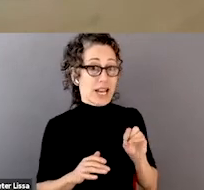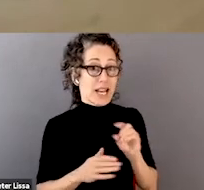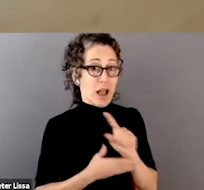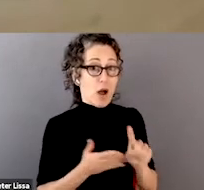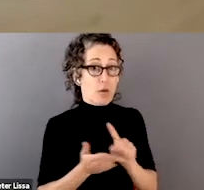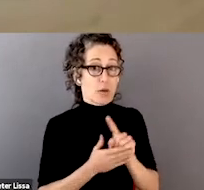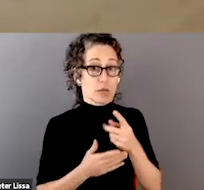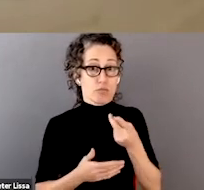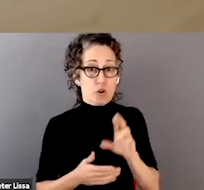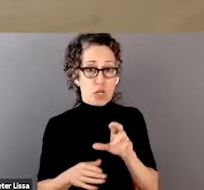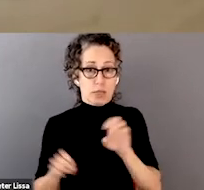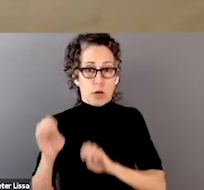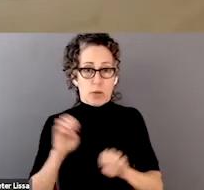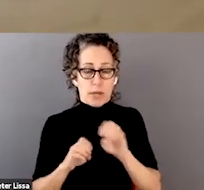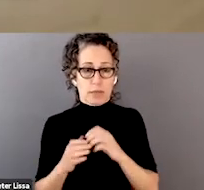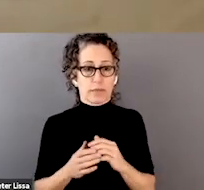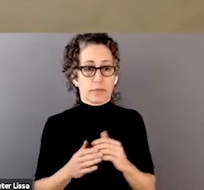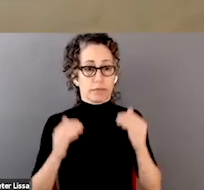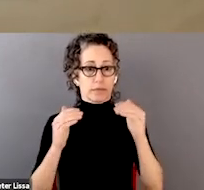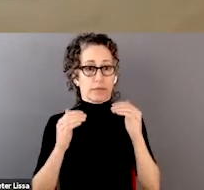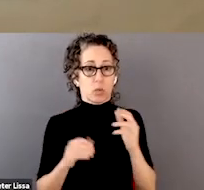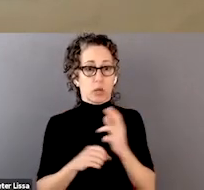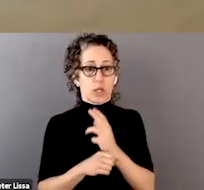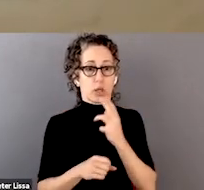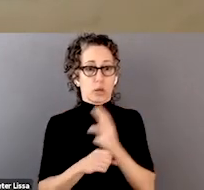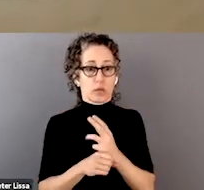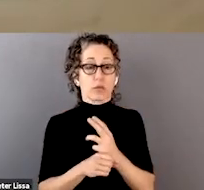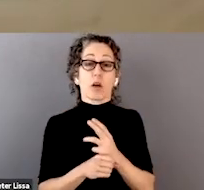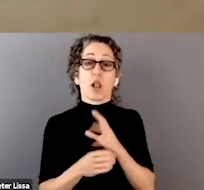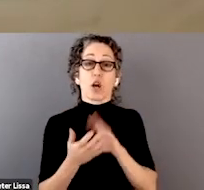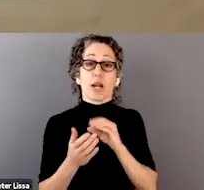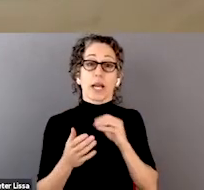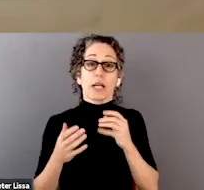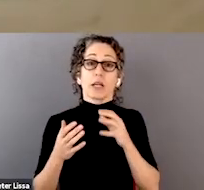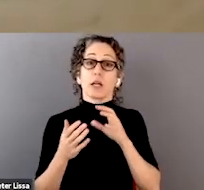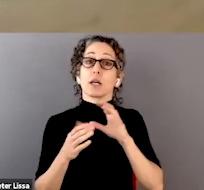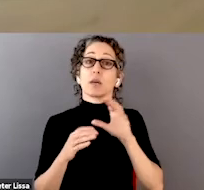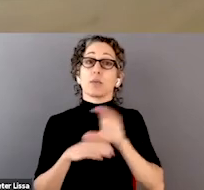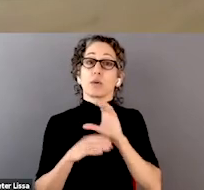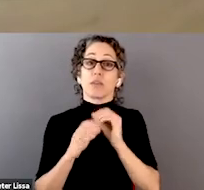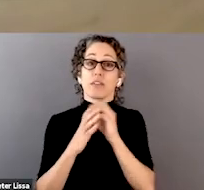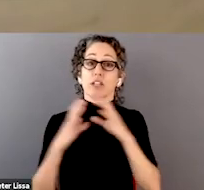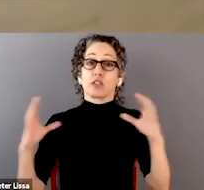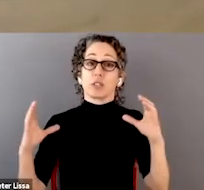In the next step, we utilized deep learning and computer vision approaches to process the life cell images.